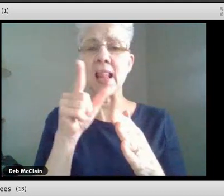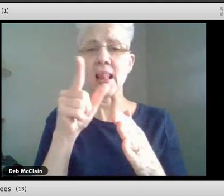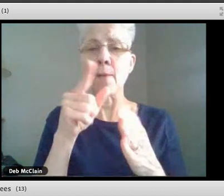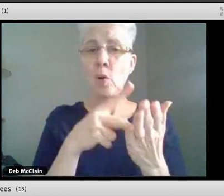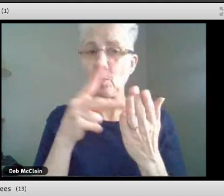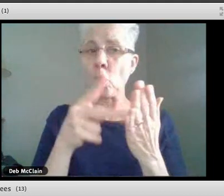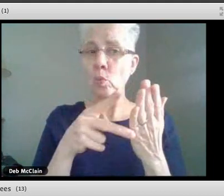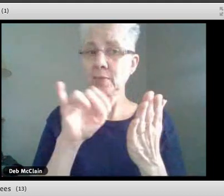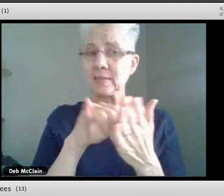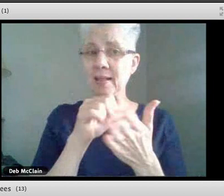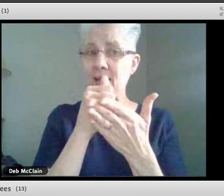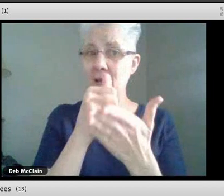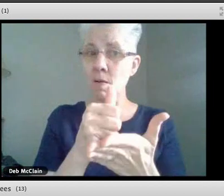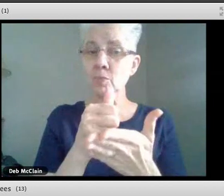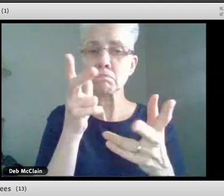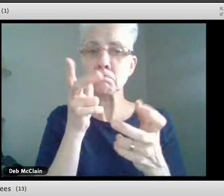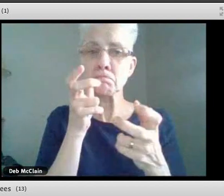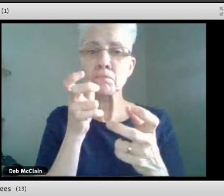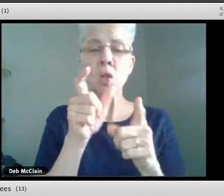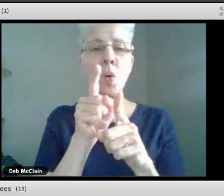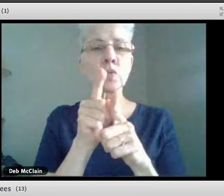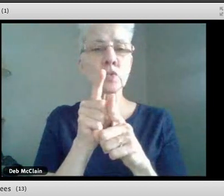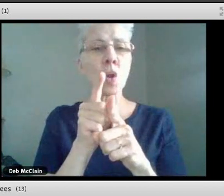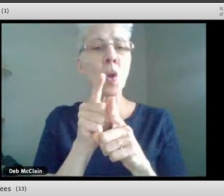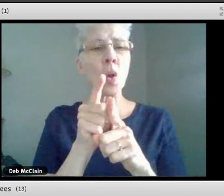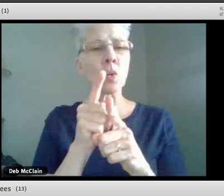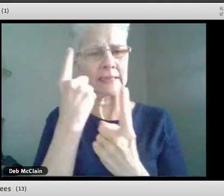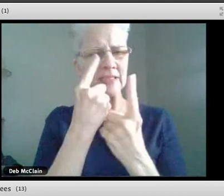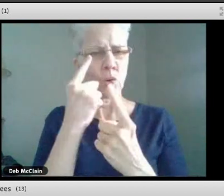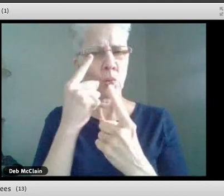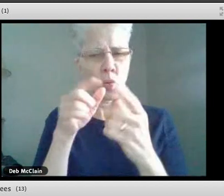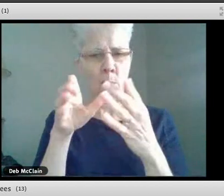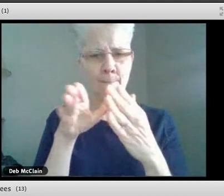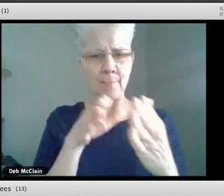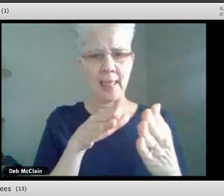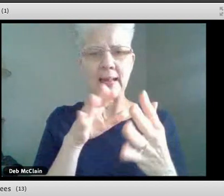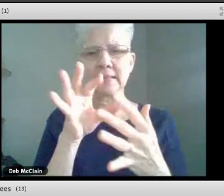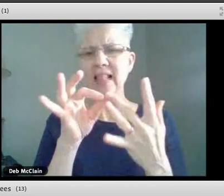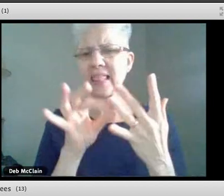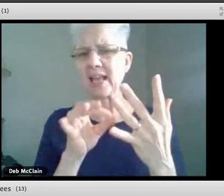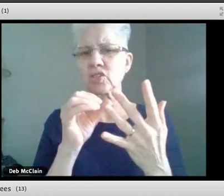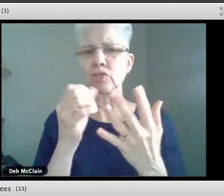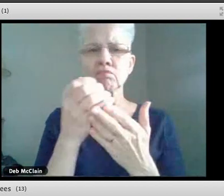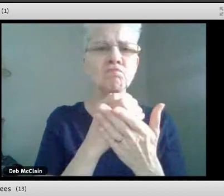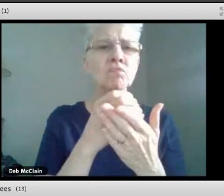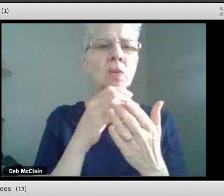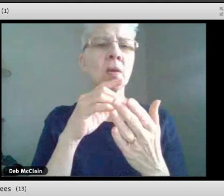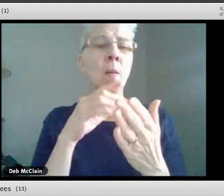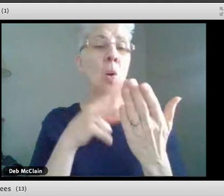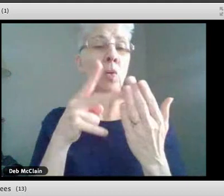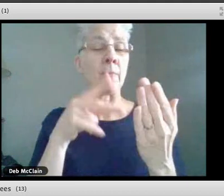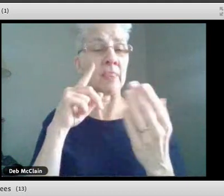So this should... Also consider, when you're planning collections or programming, you should also think about including people